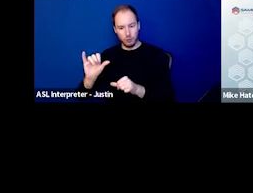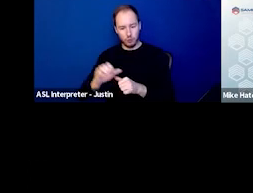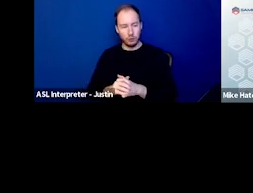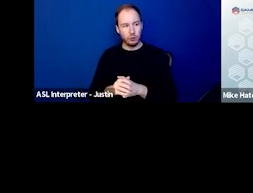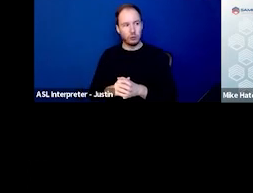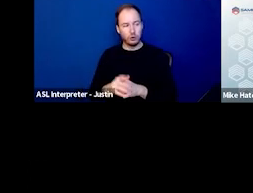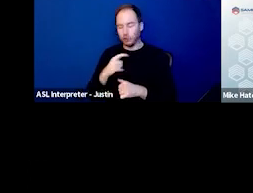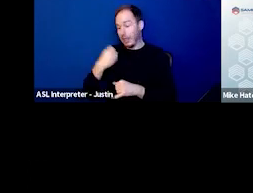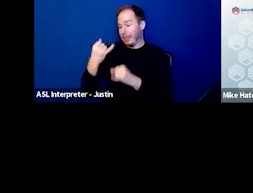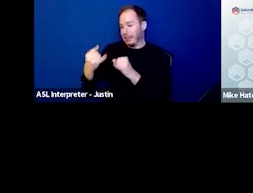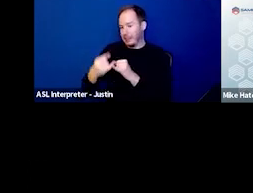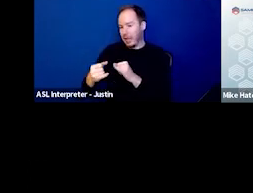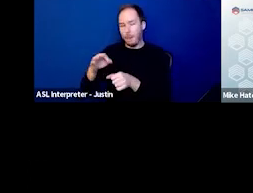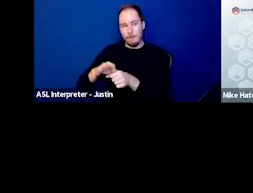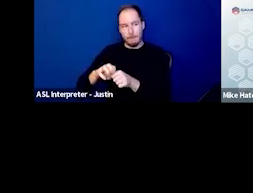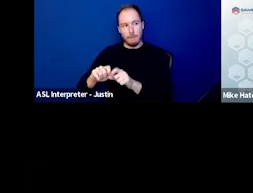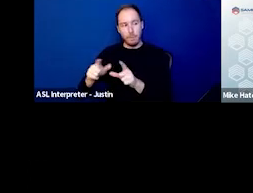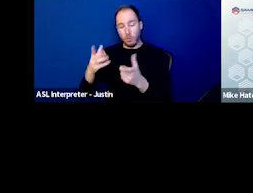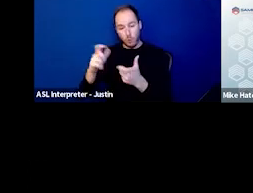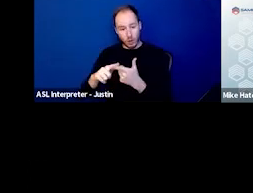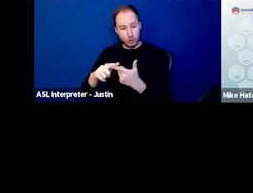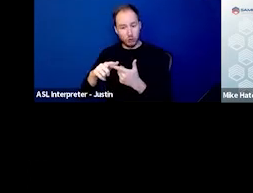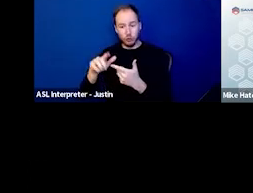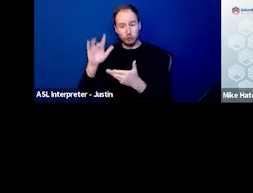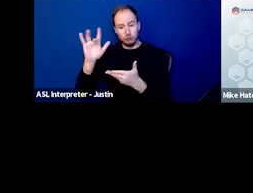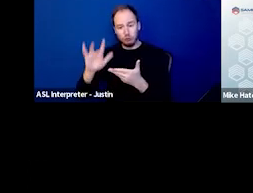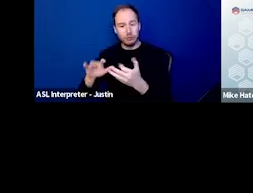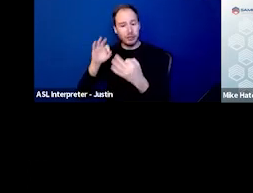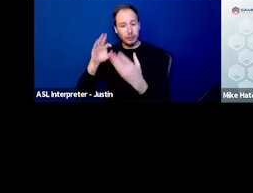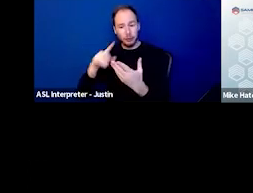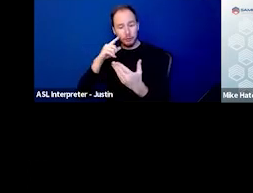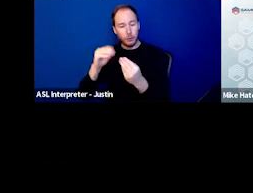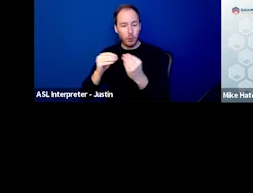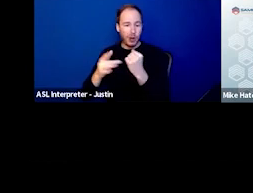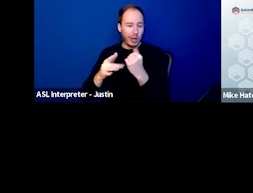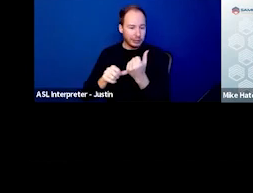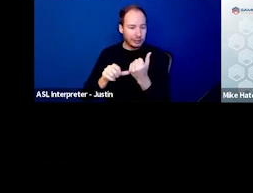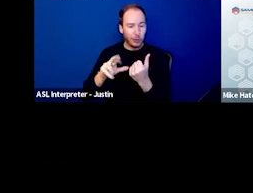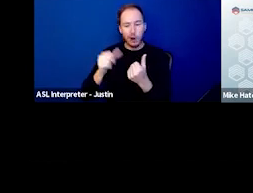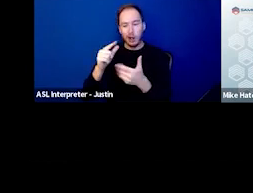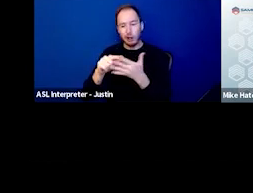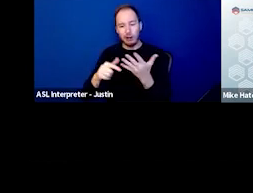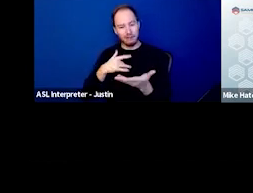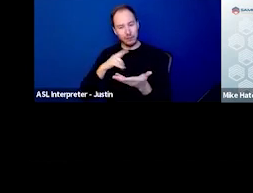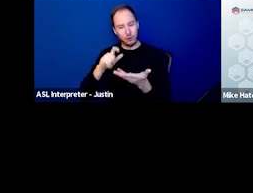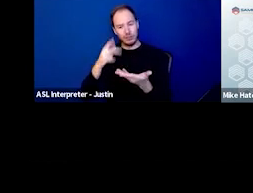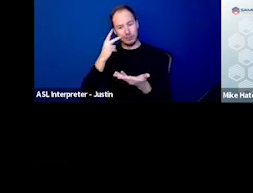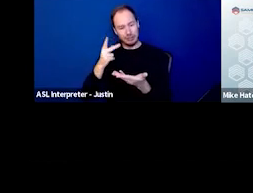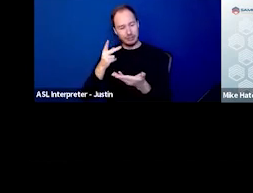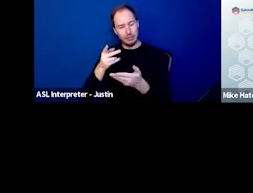If you would like to provide any input, or additional technical assistance, or other areas where you would like related information,